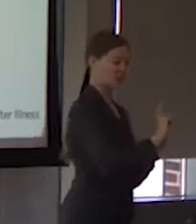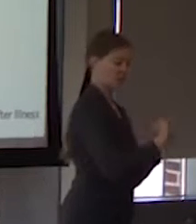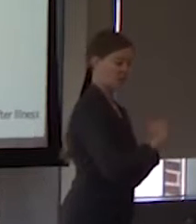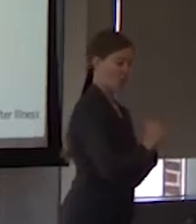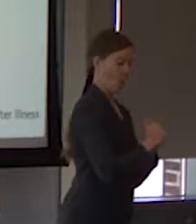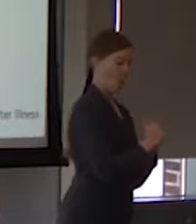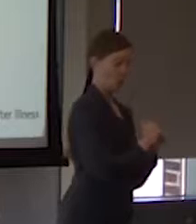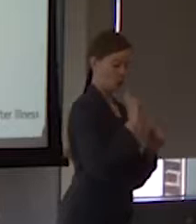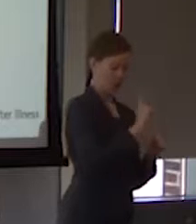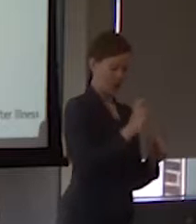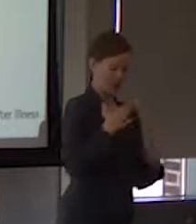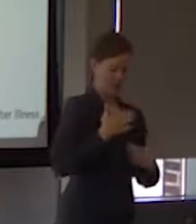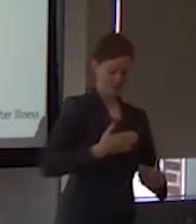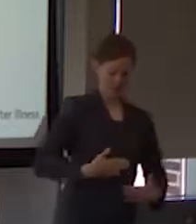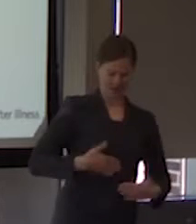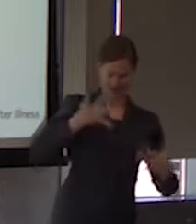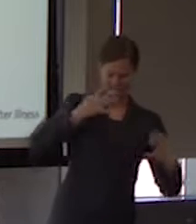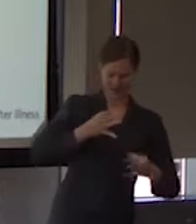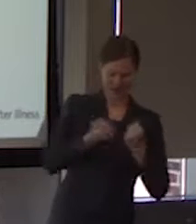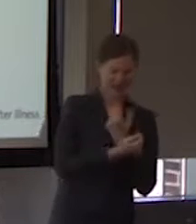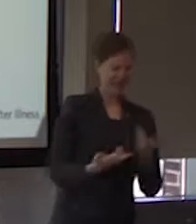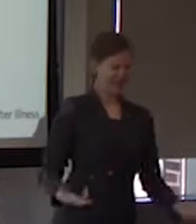should our bodies decide much of anything.